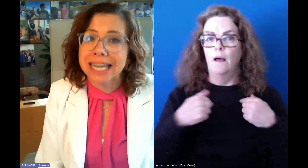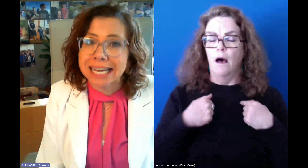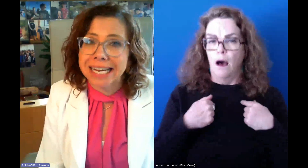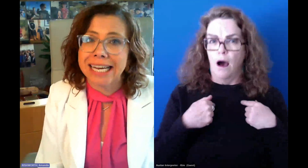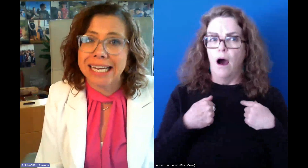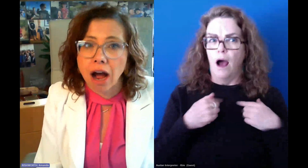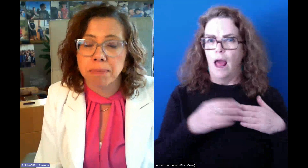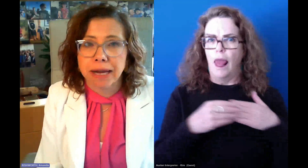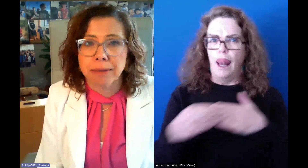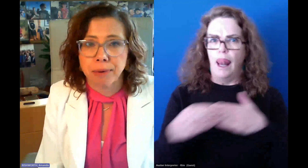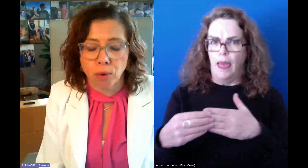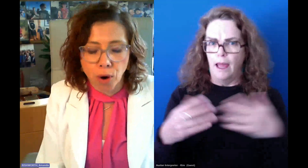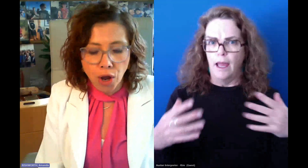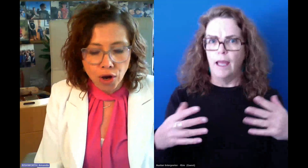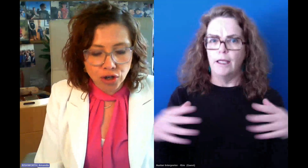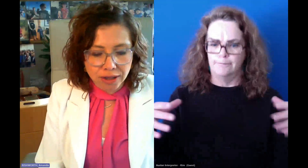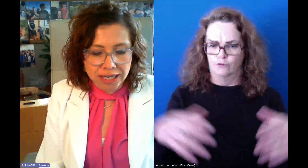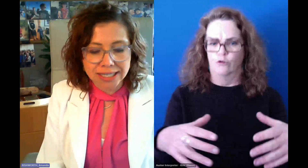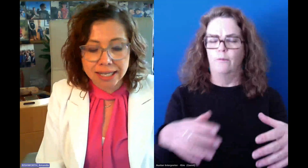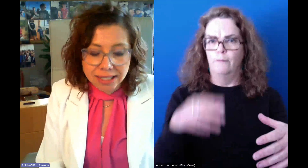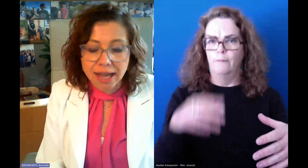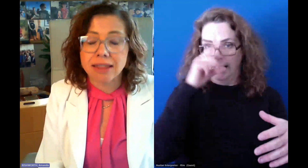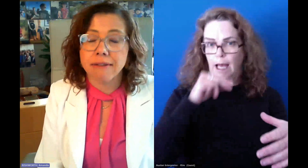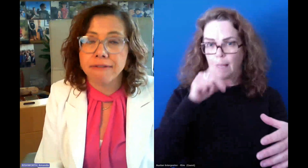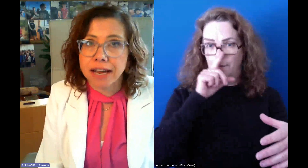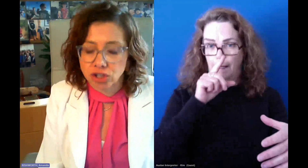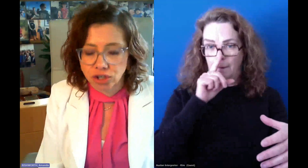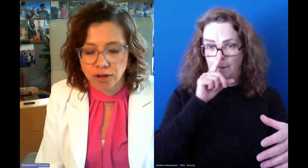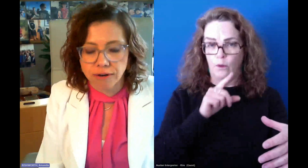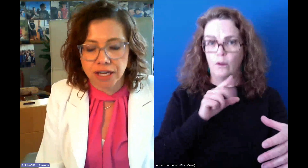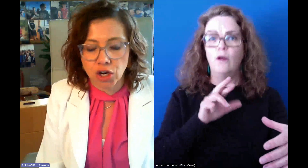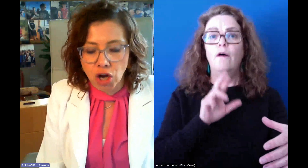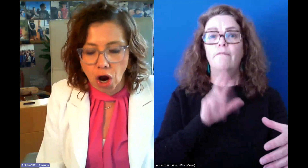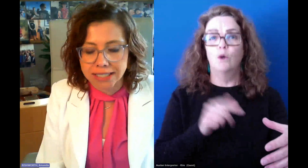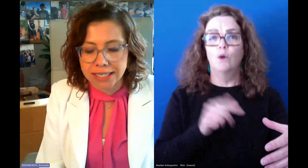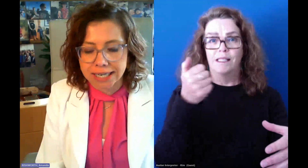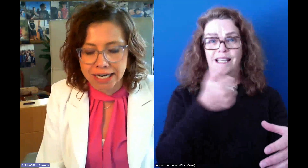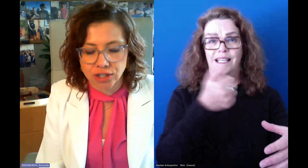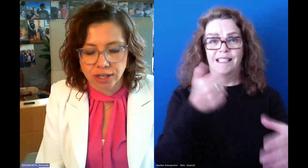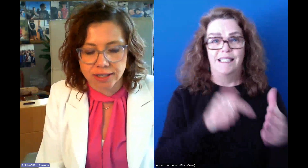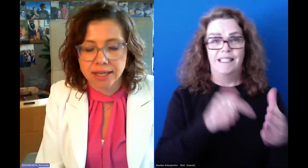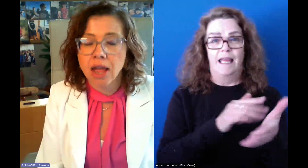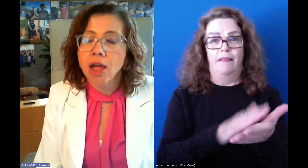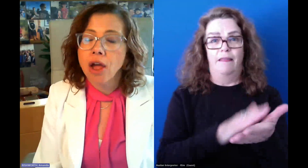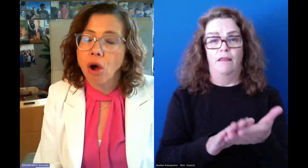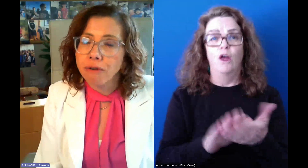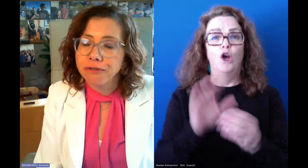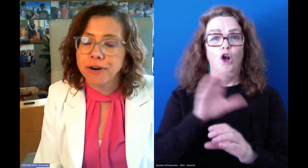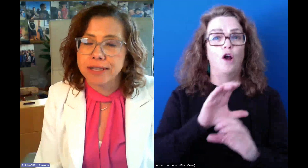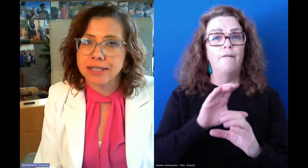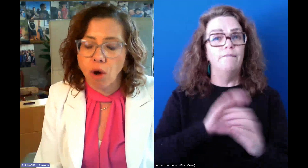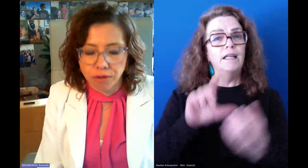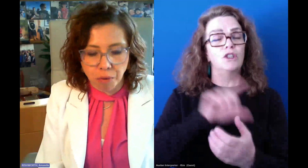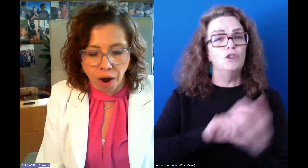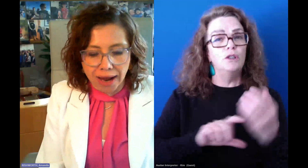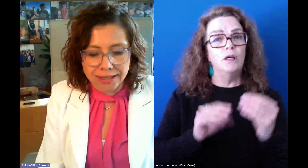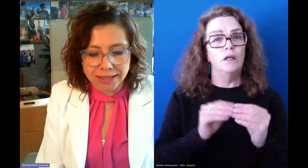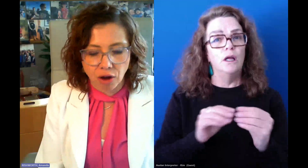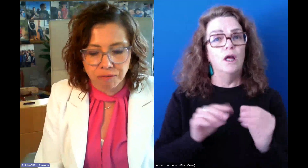particularly young people to the 16th Convention of the United Nations conference on the rights of